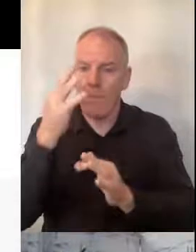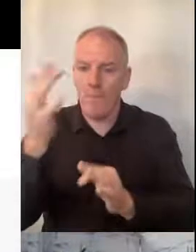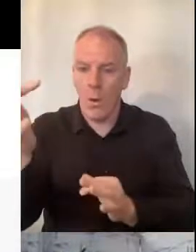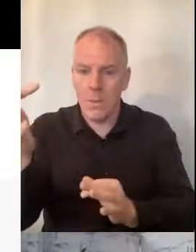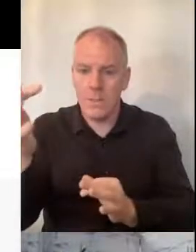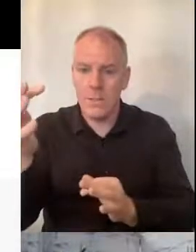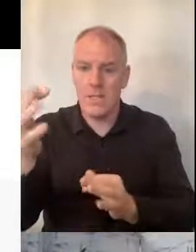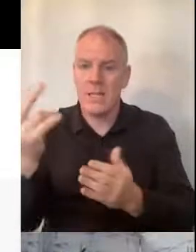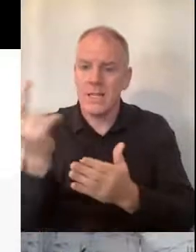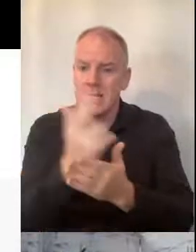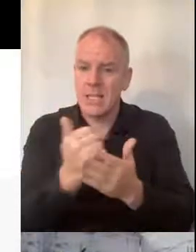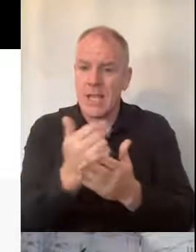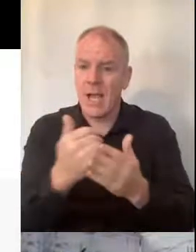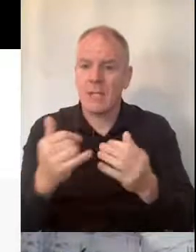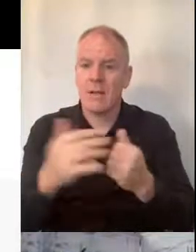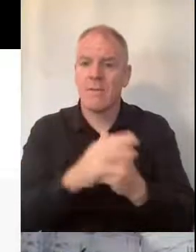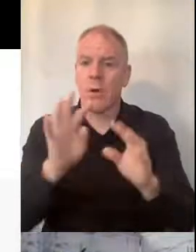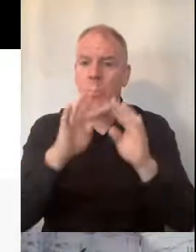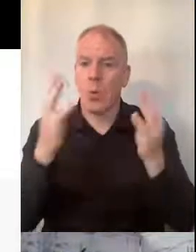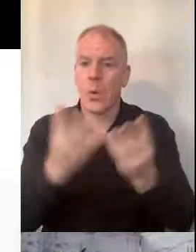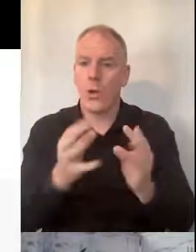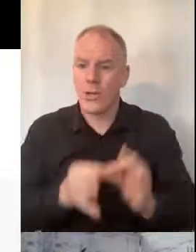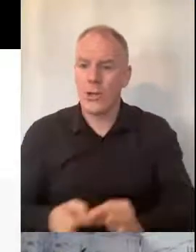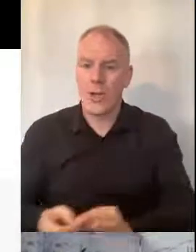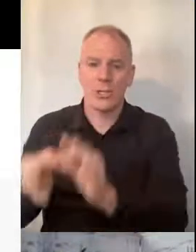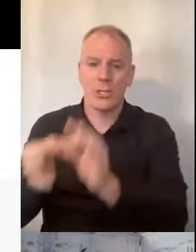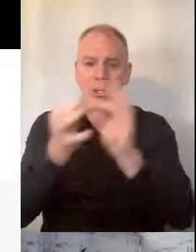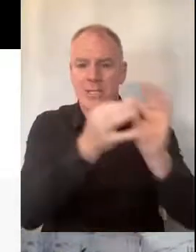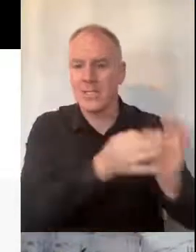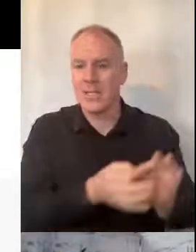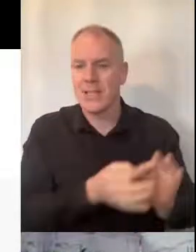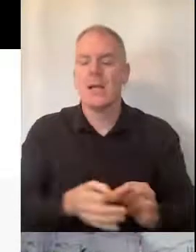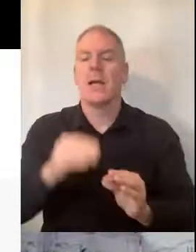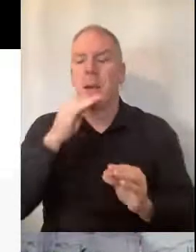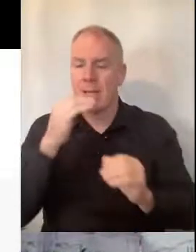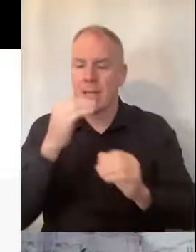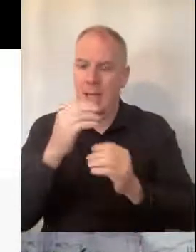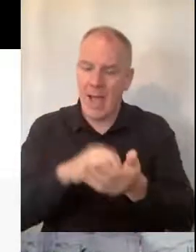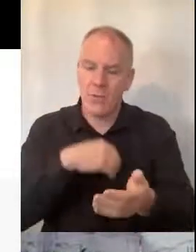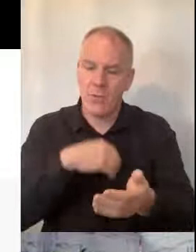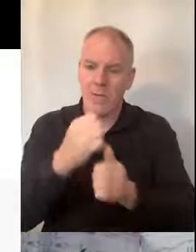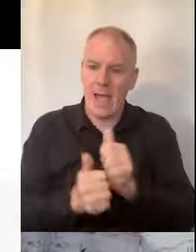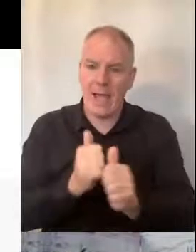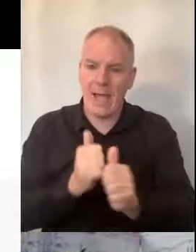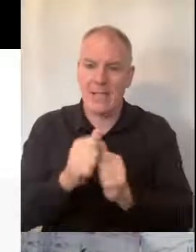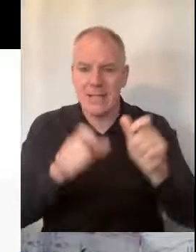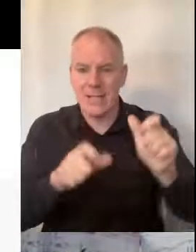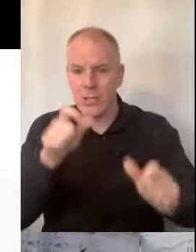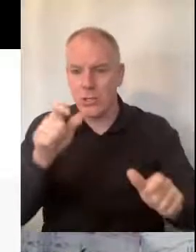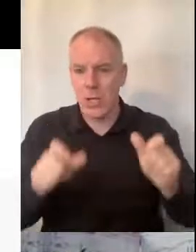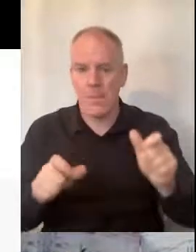is designed around the world as interconnected that requires active citizenship and genuine collaboration,